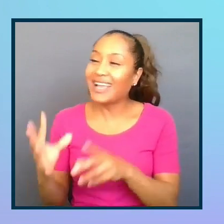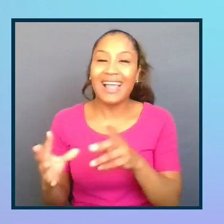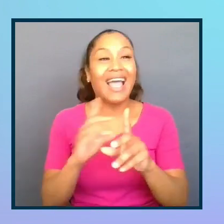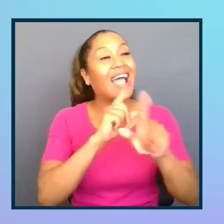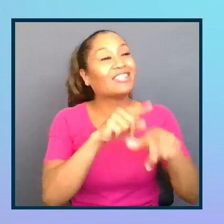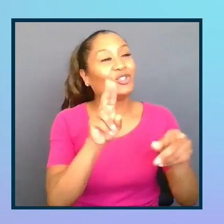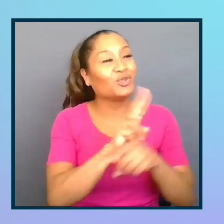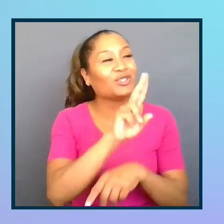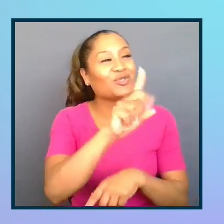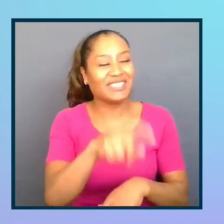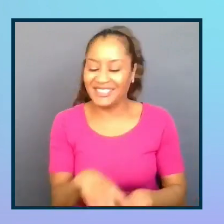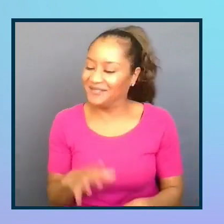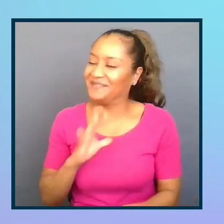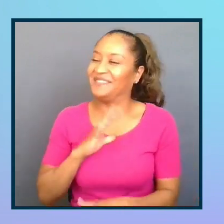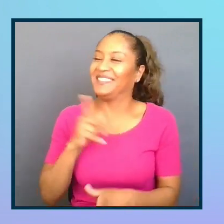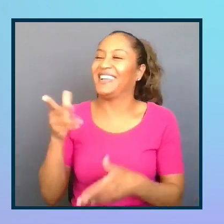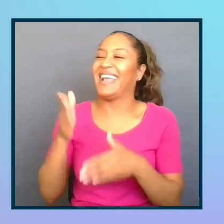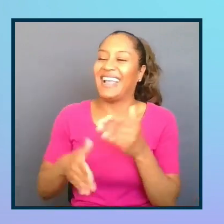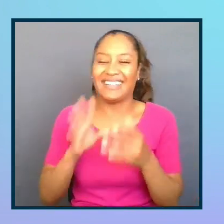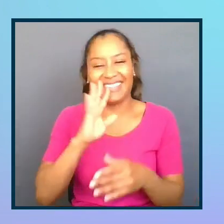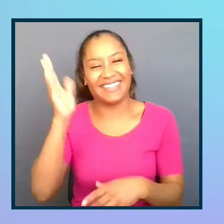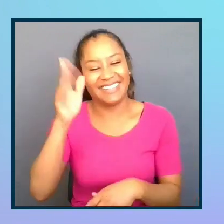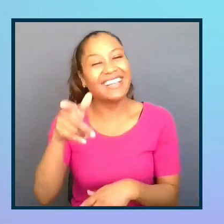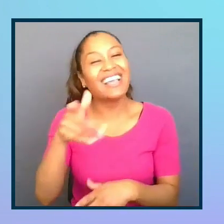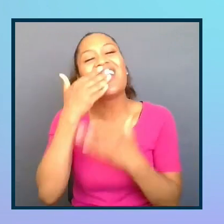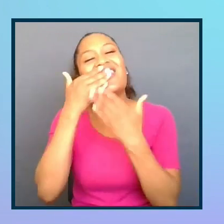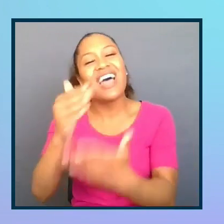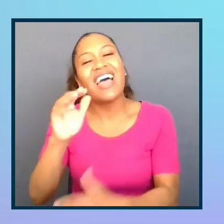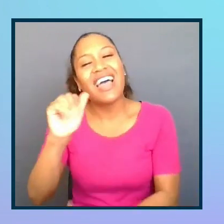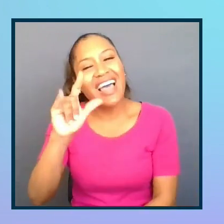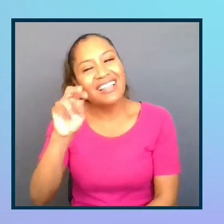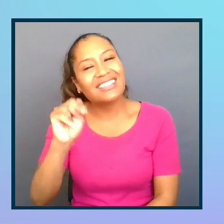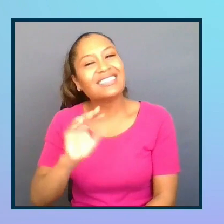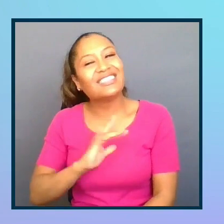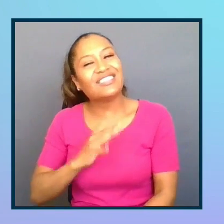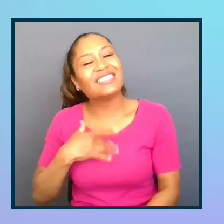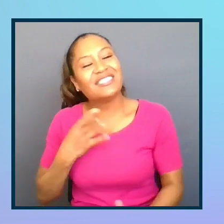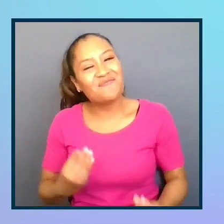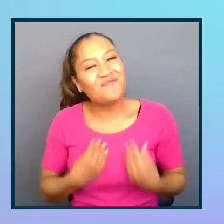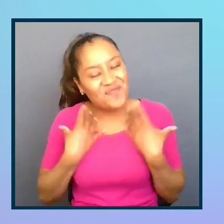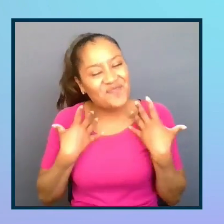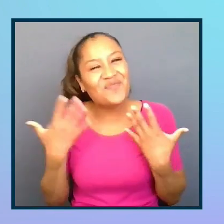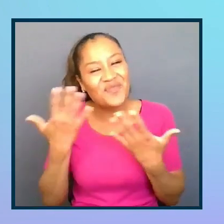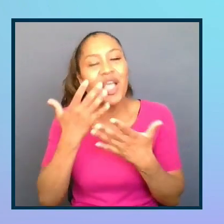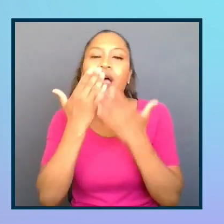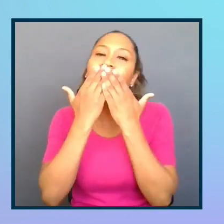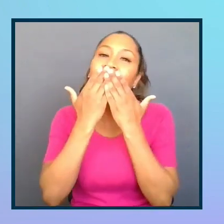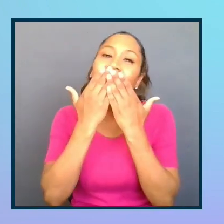Thank you so much Alison, it's been highly enlightening, thank you to all the participants